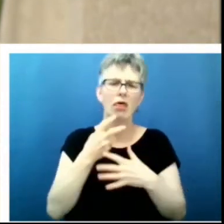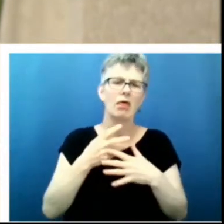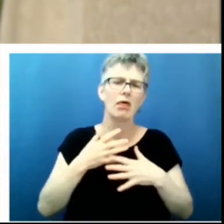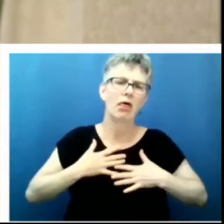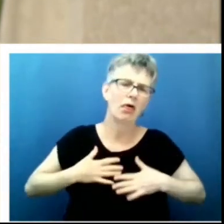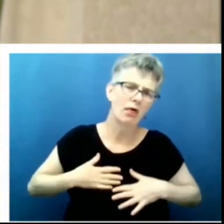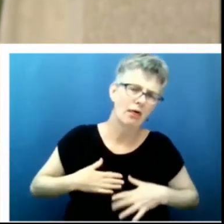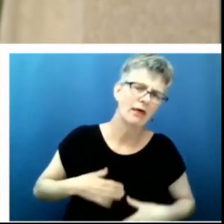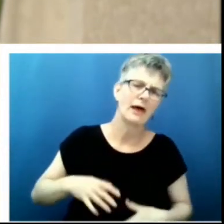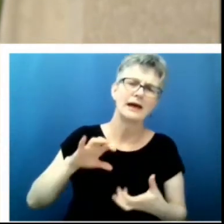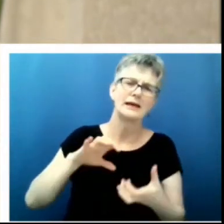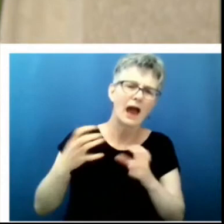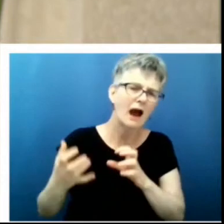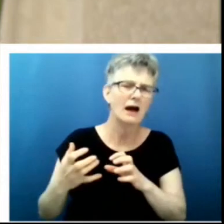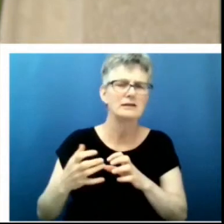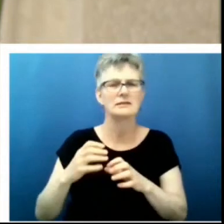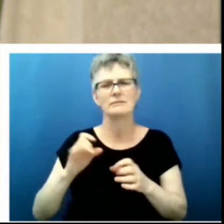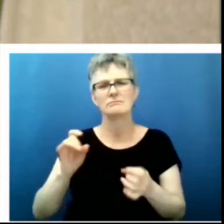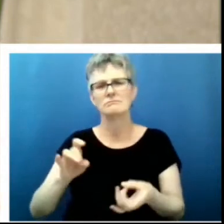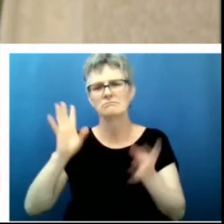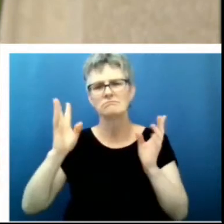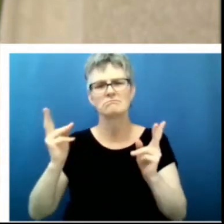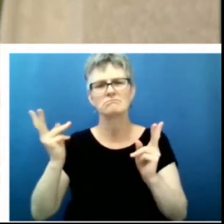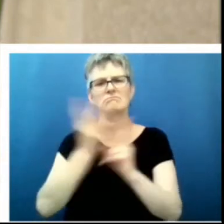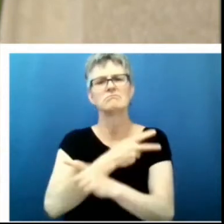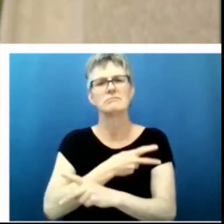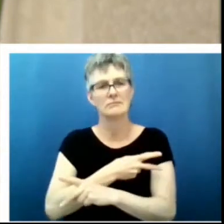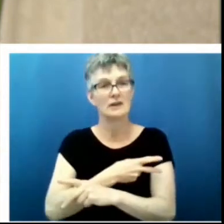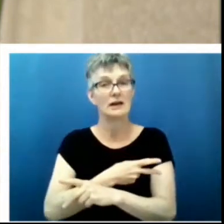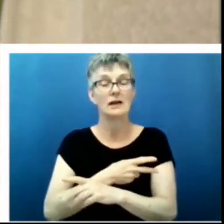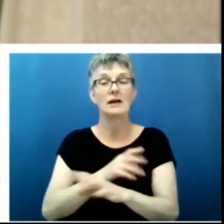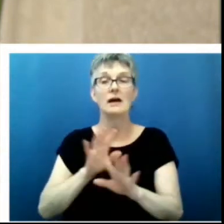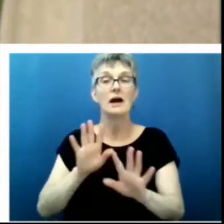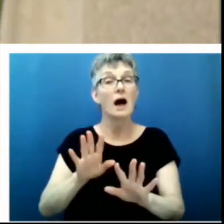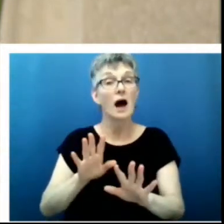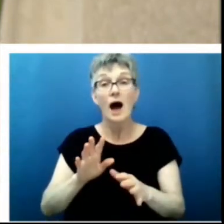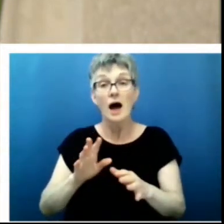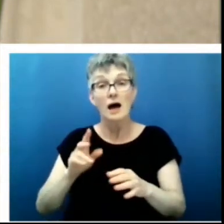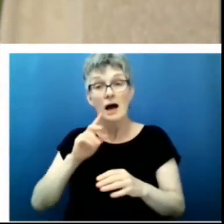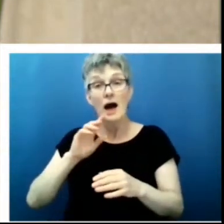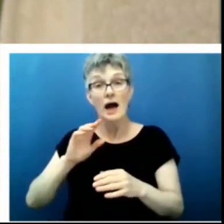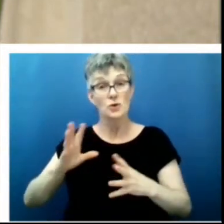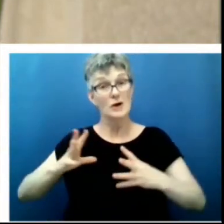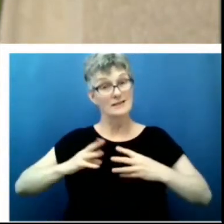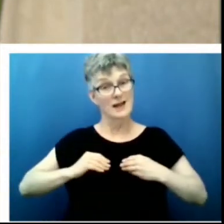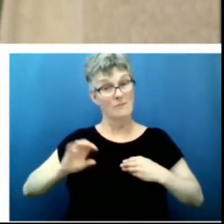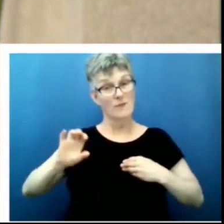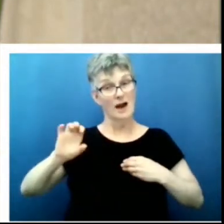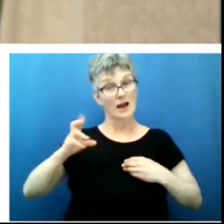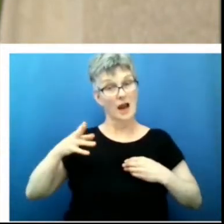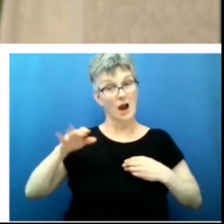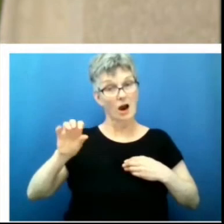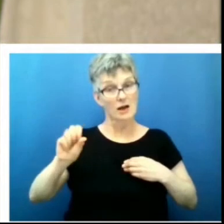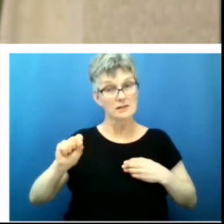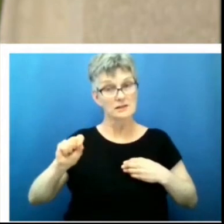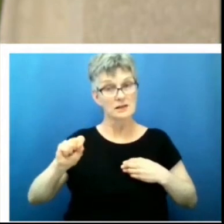Accepting chaos looks like surrendering the illusion of control, operating from that